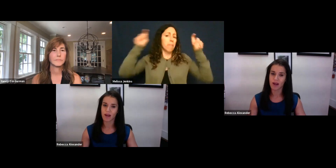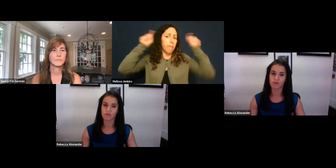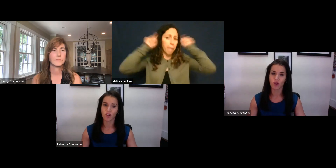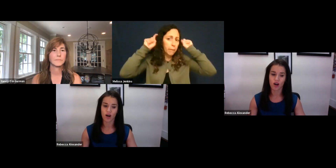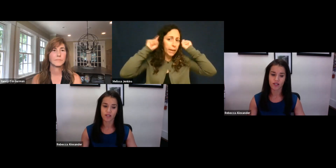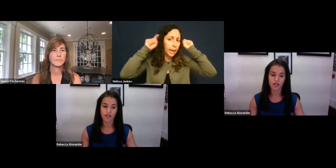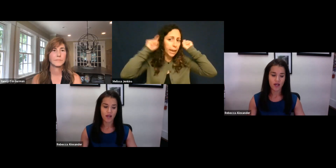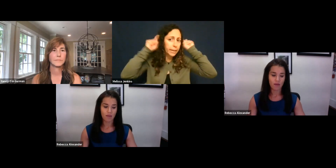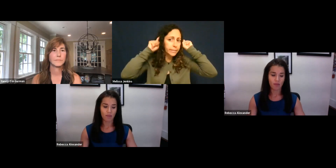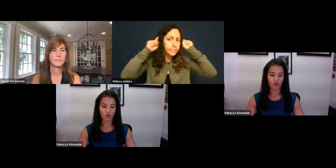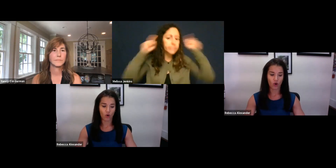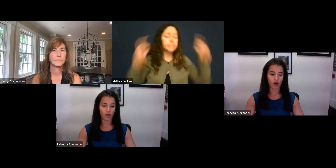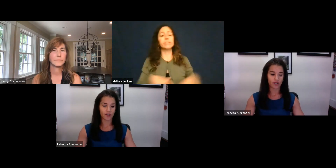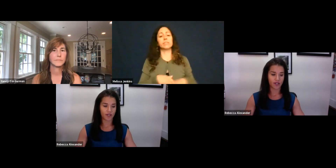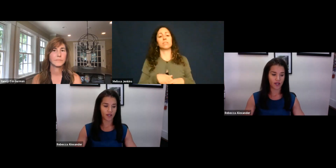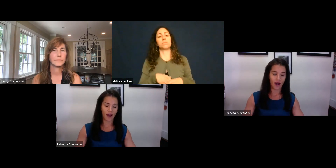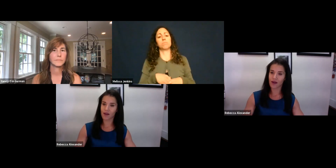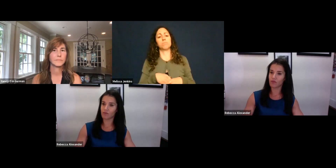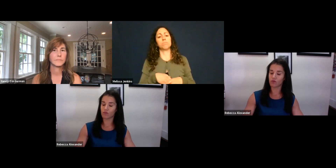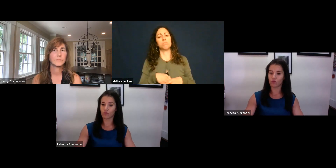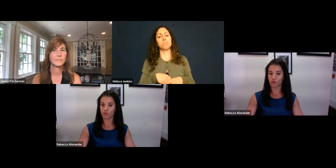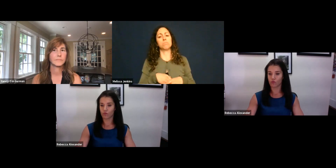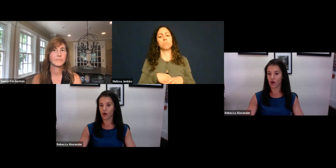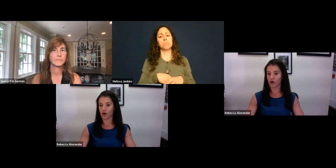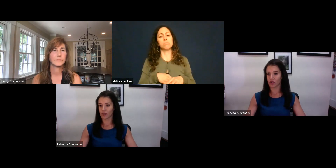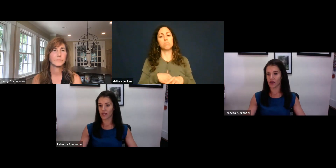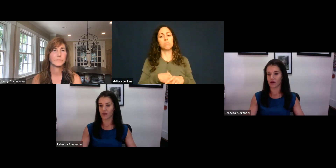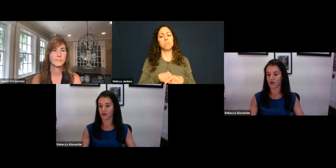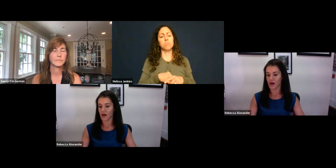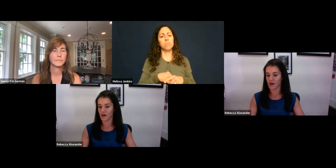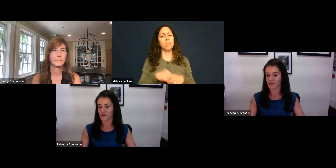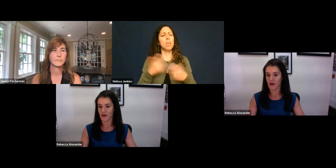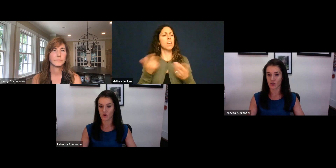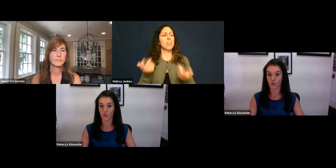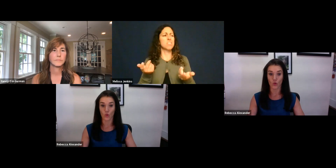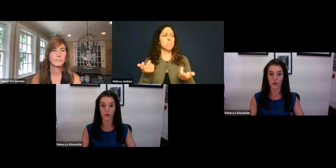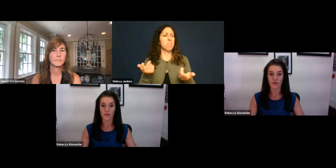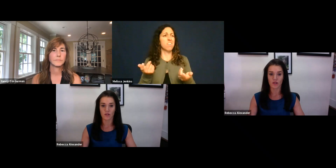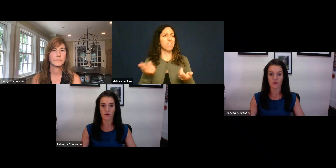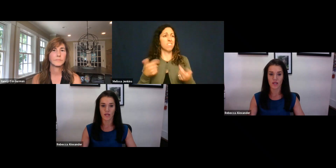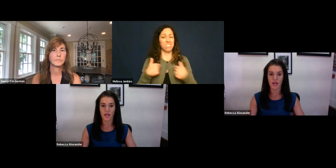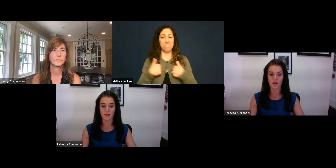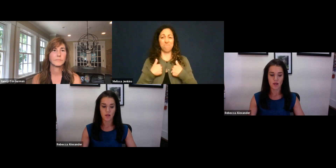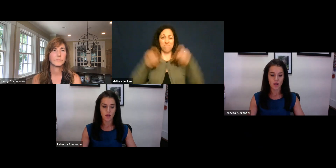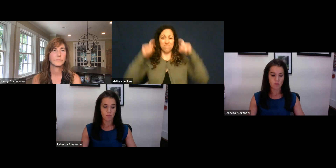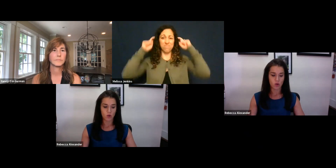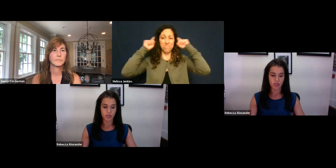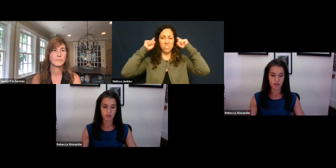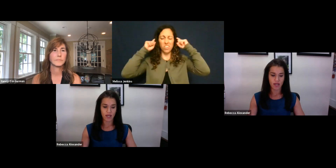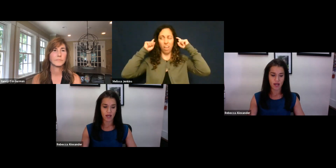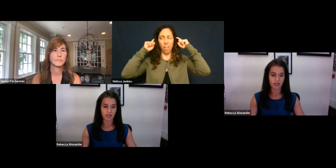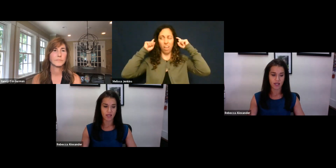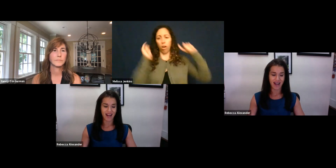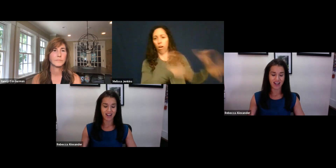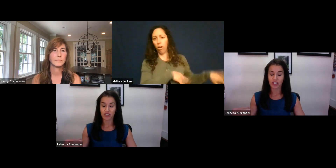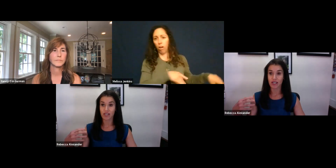bite of loss, but of course I rarely if ever wore the hearing aid, mostly because it actually